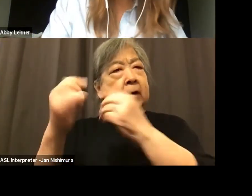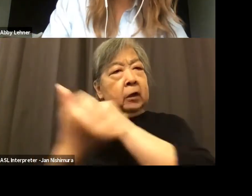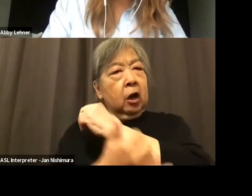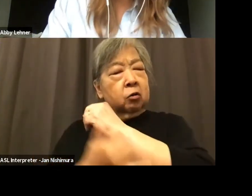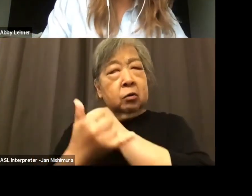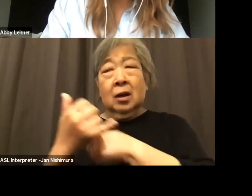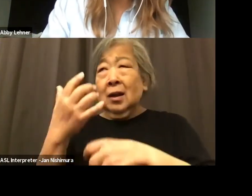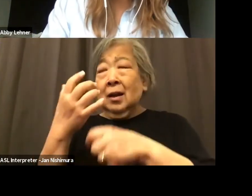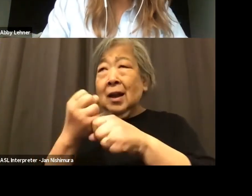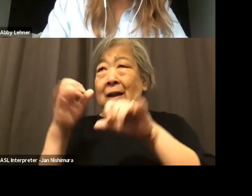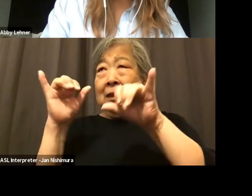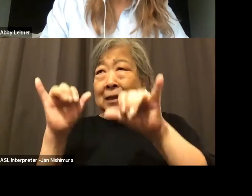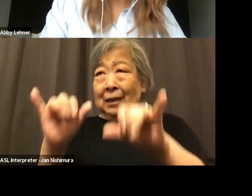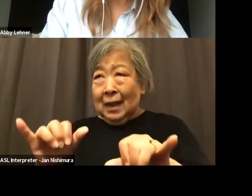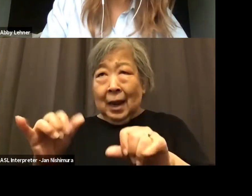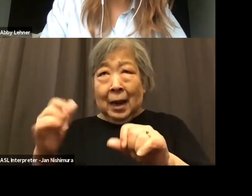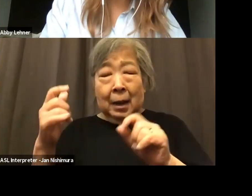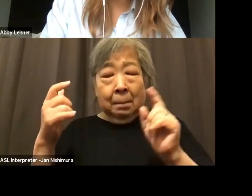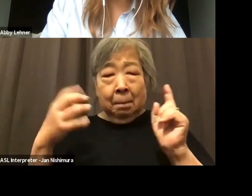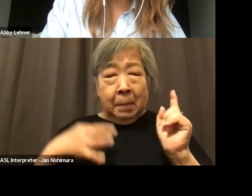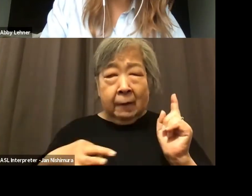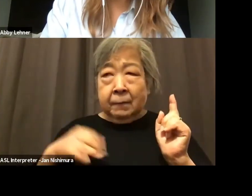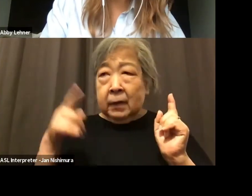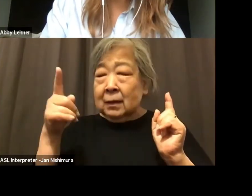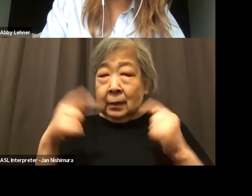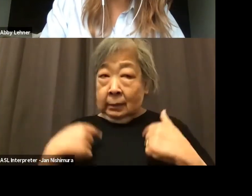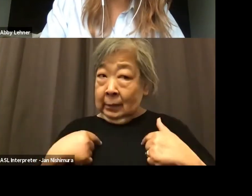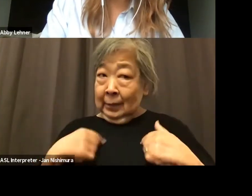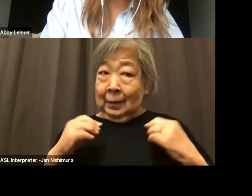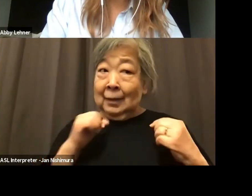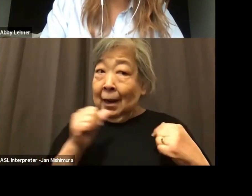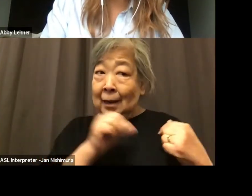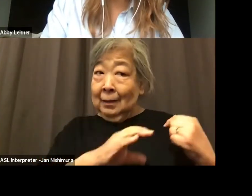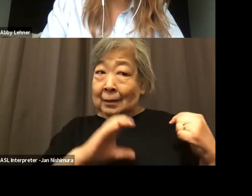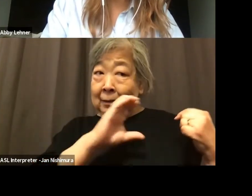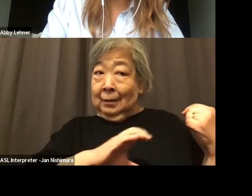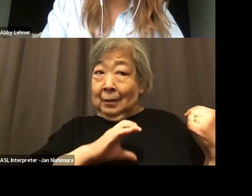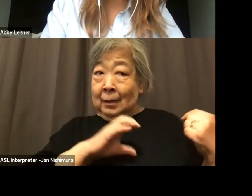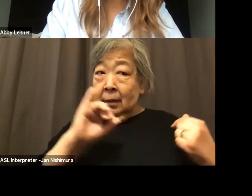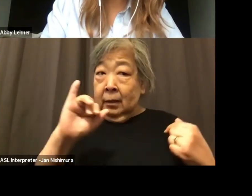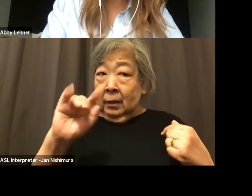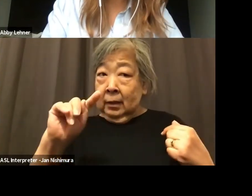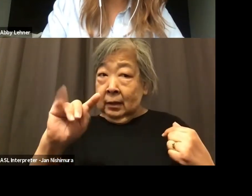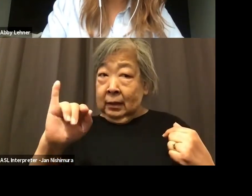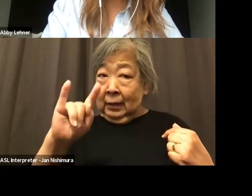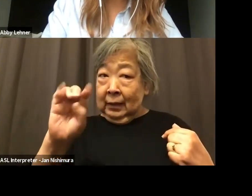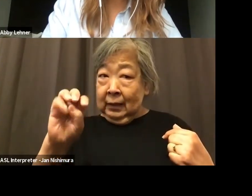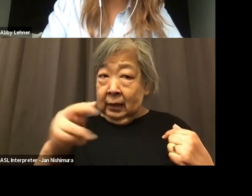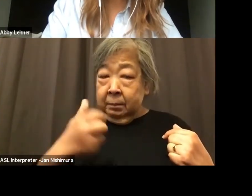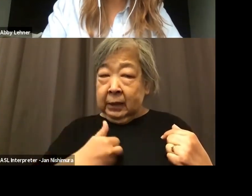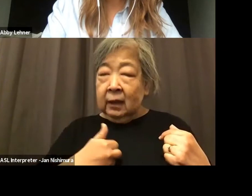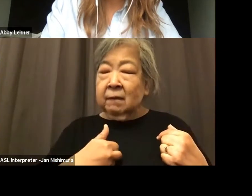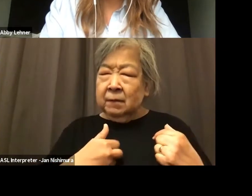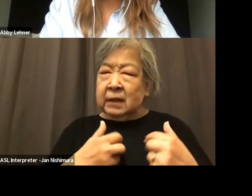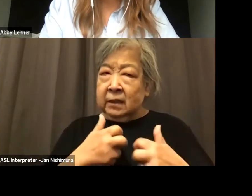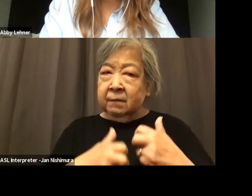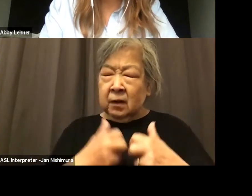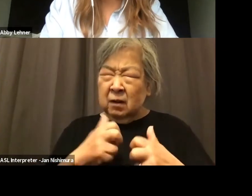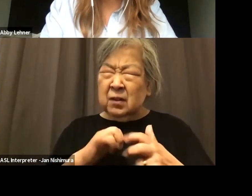citizenship can be tricky, so I guess that's one perspective I've been thinking about recently, but as far